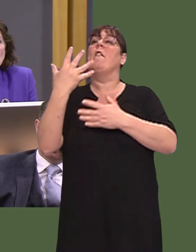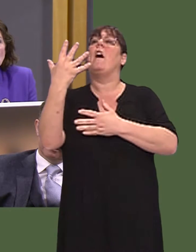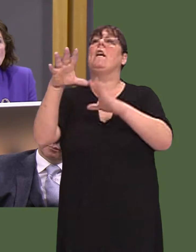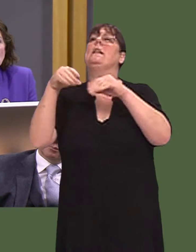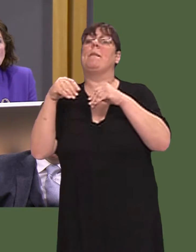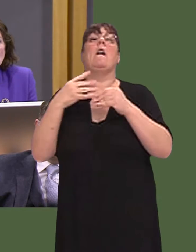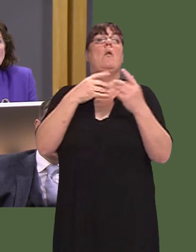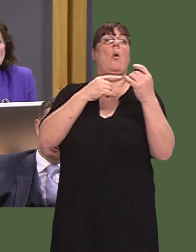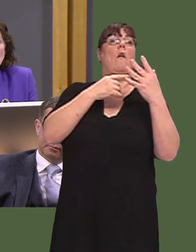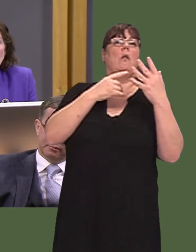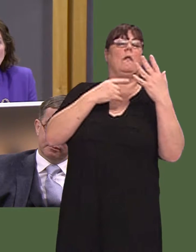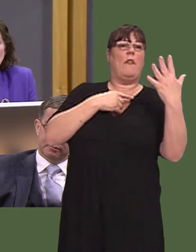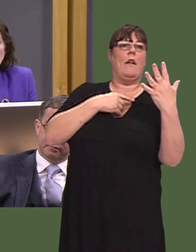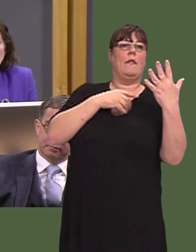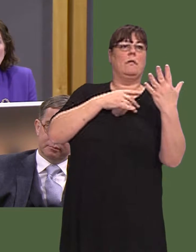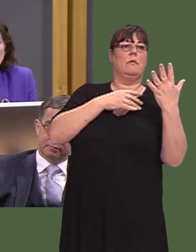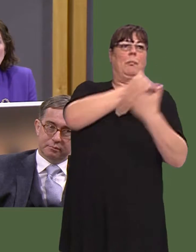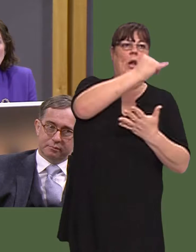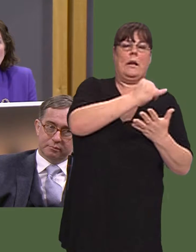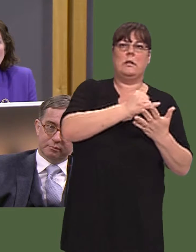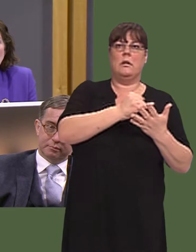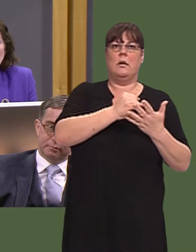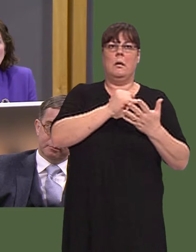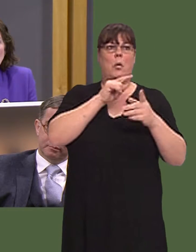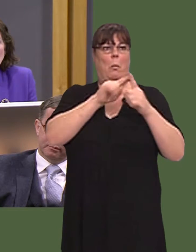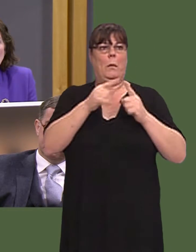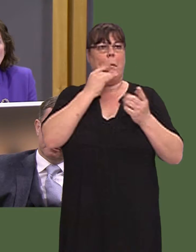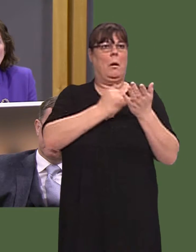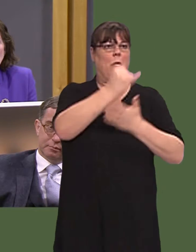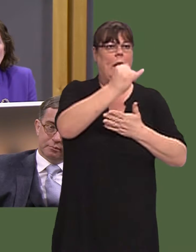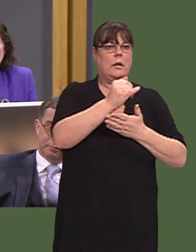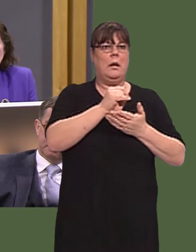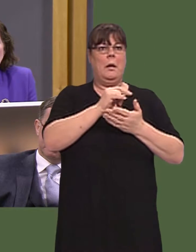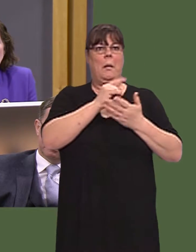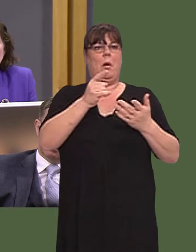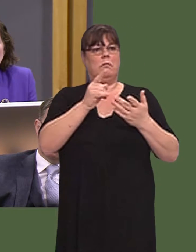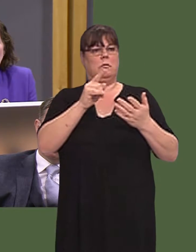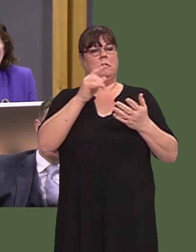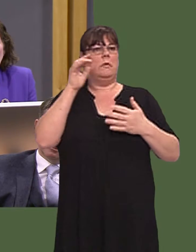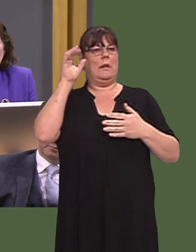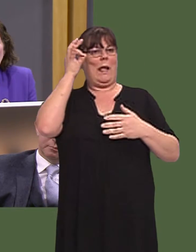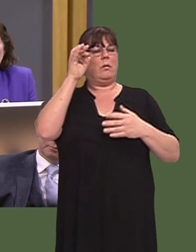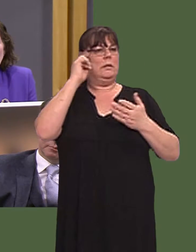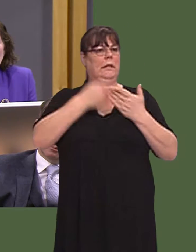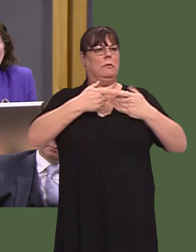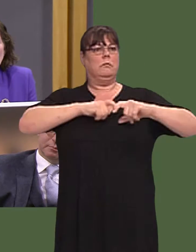and there have been 757ówhich is an enormous number for a small villageóresponses against this proposal by Carmarthenshire County Council.